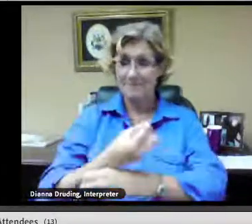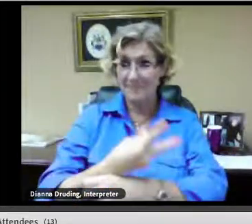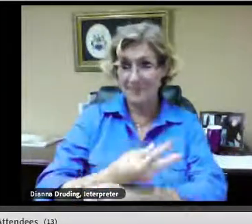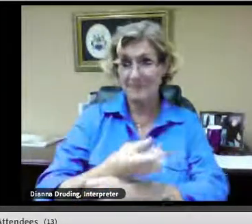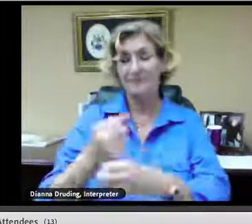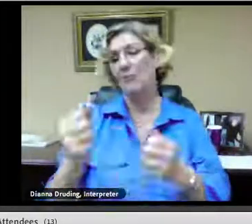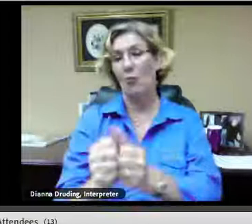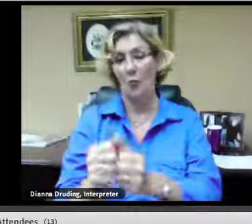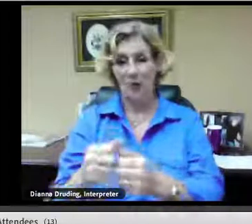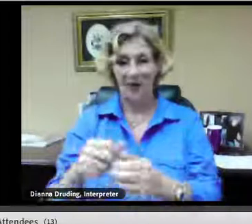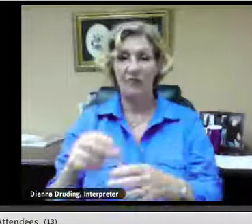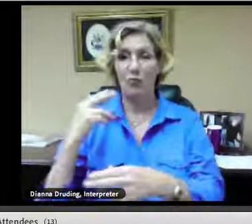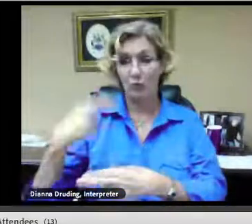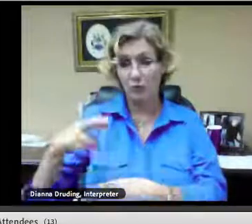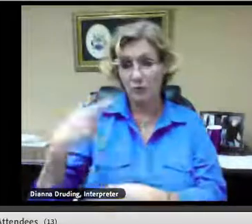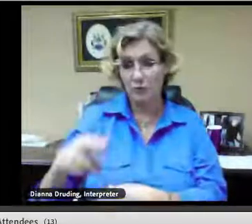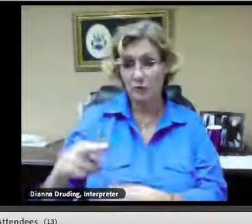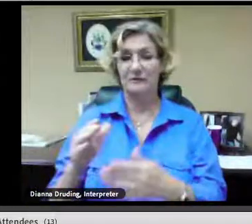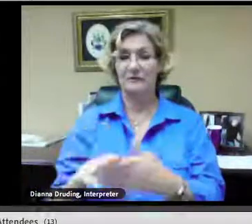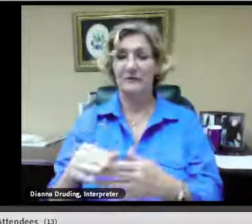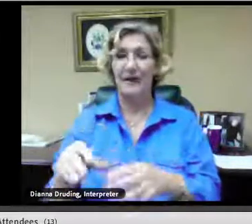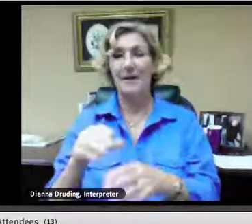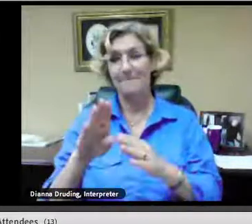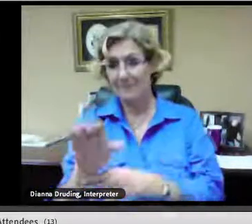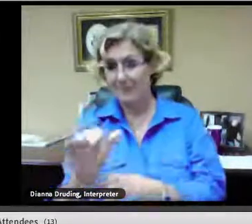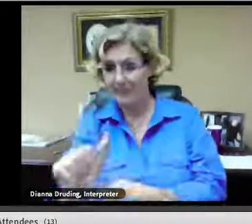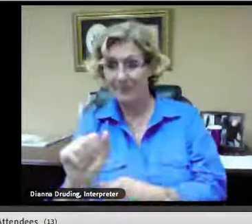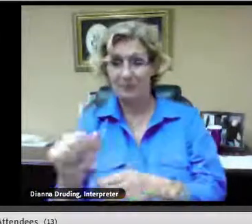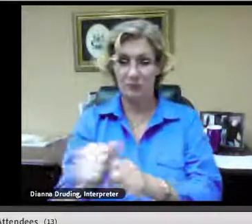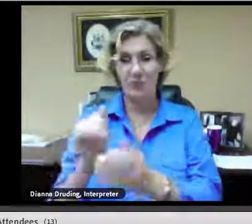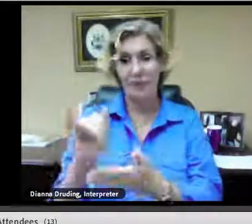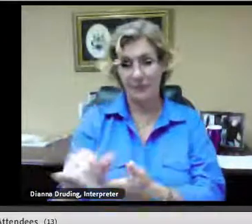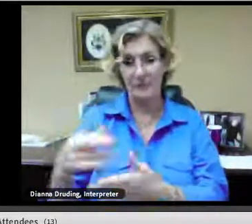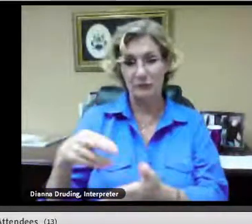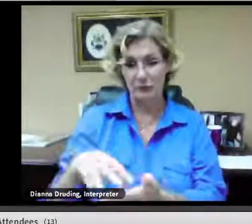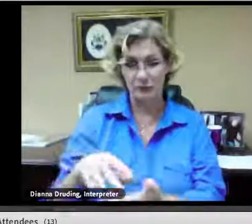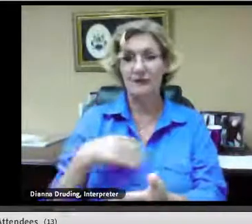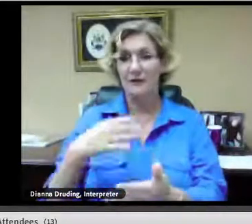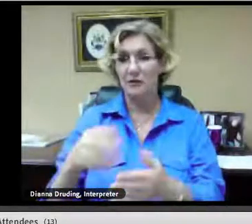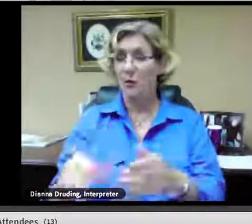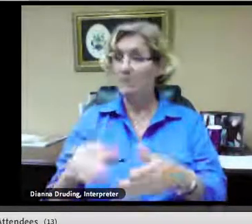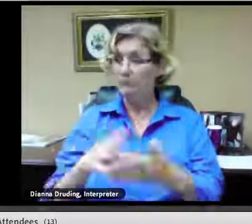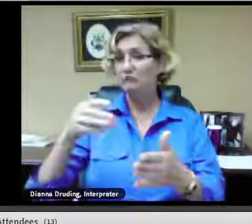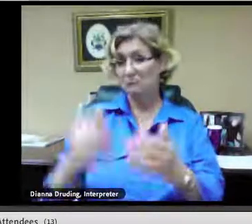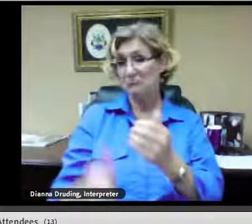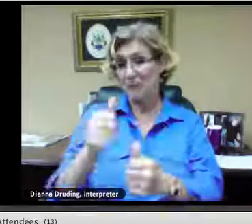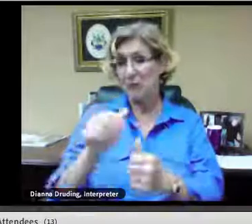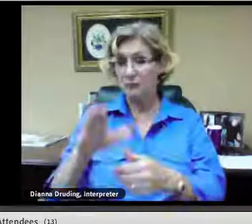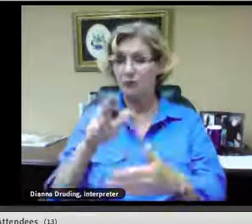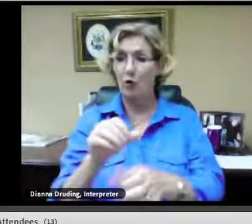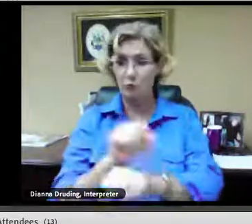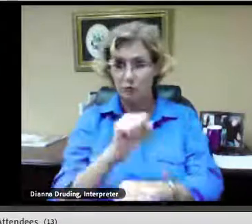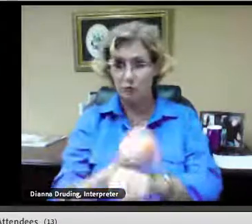She has spent the majority of her career in higher education, teaching Humanities, Religion, Diversity in United States,